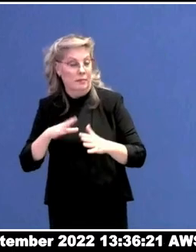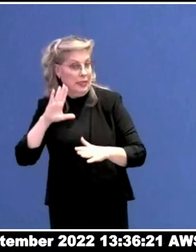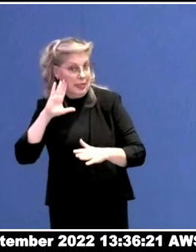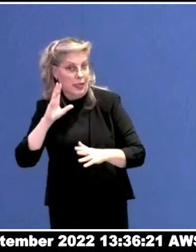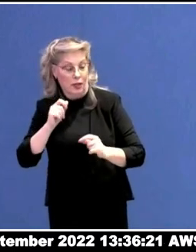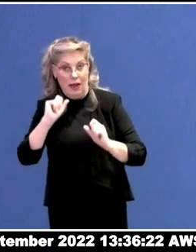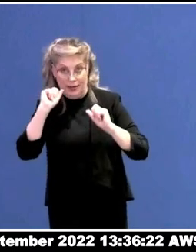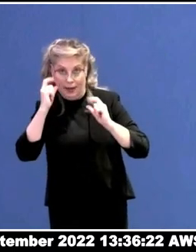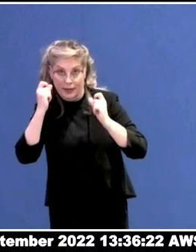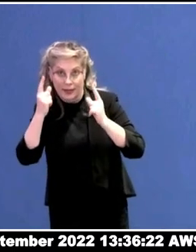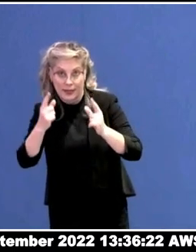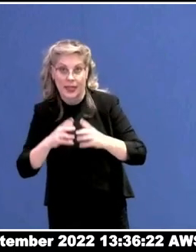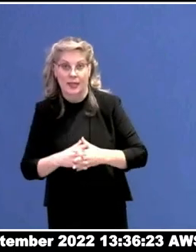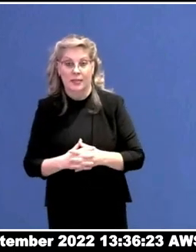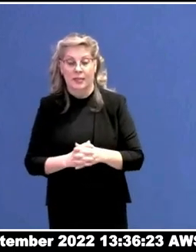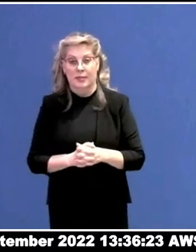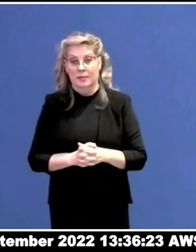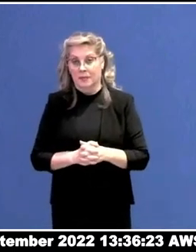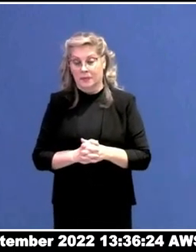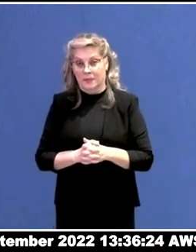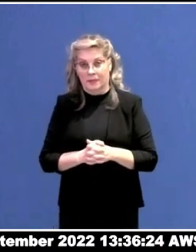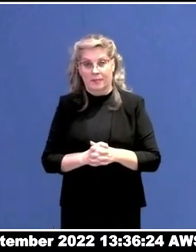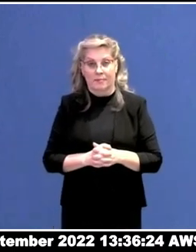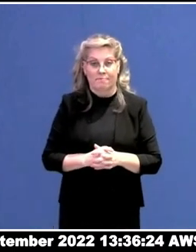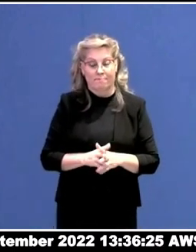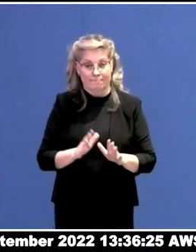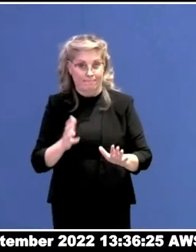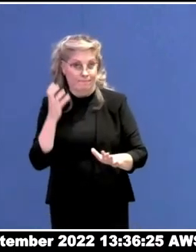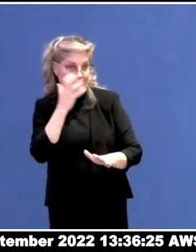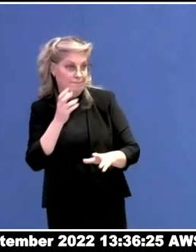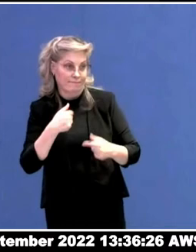listening. MS KILROY: Thank you.